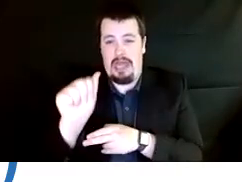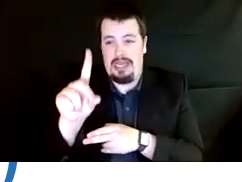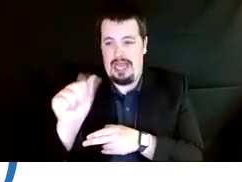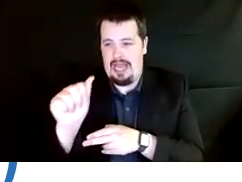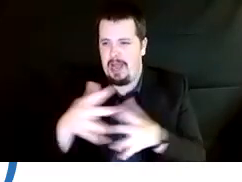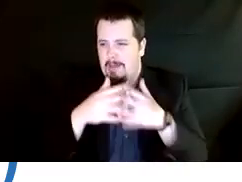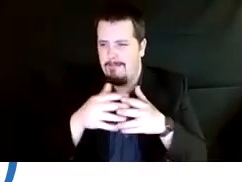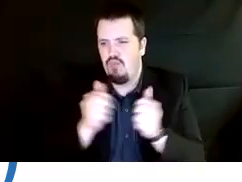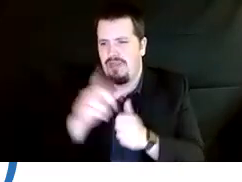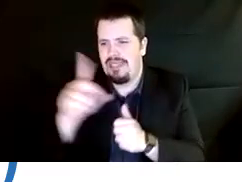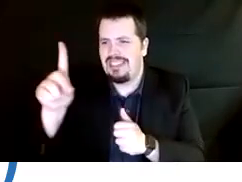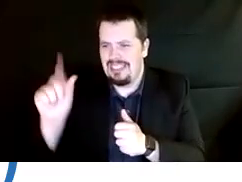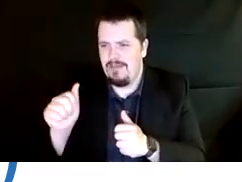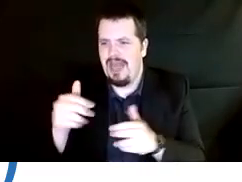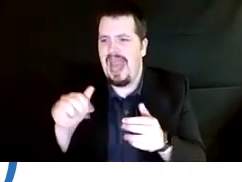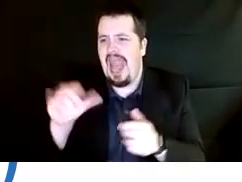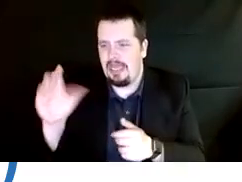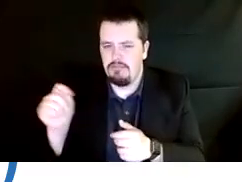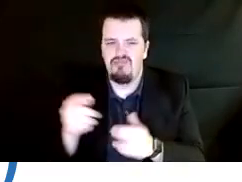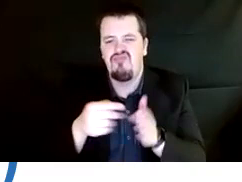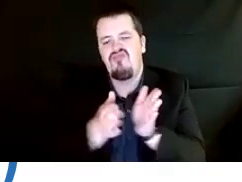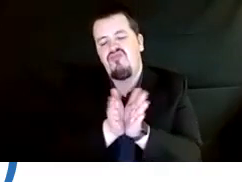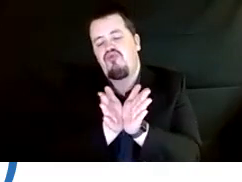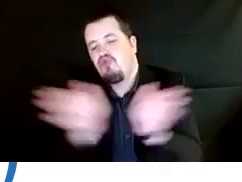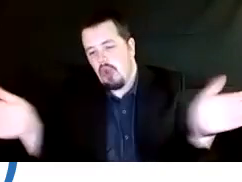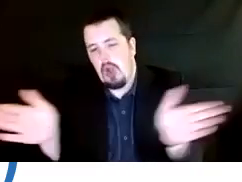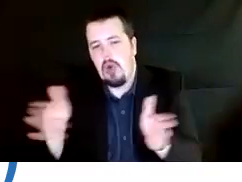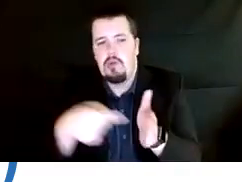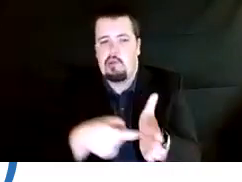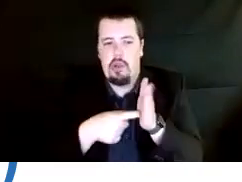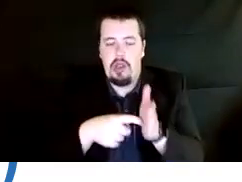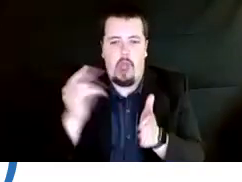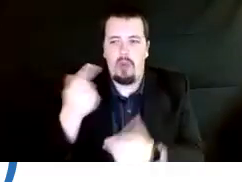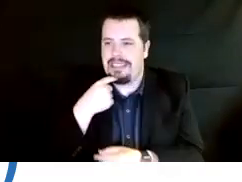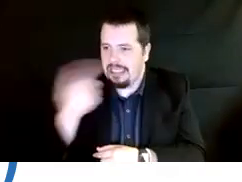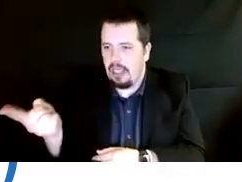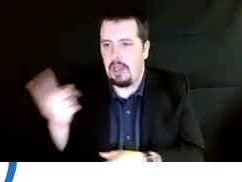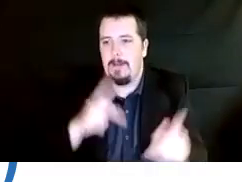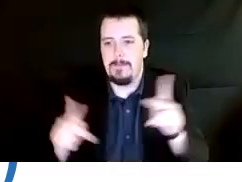the general requirements and I always say to people if there's one thing